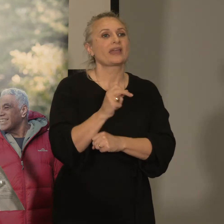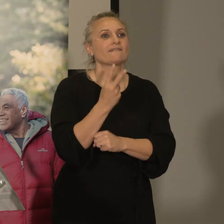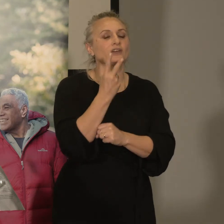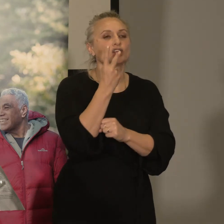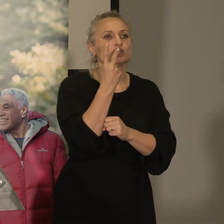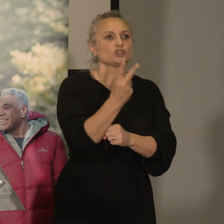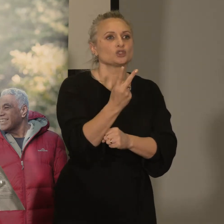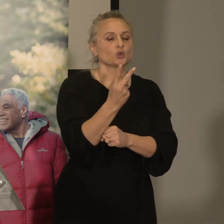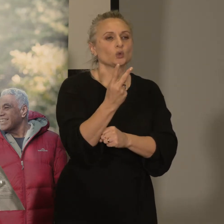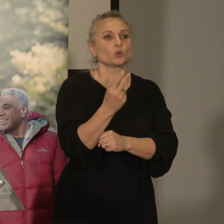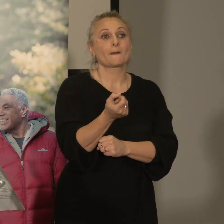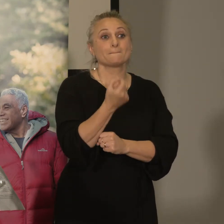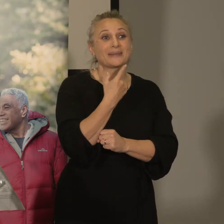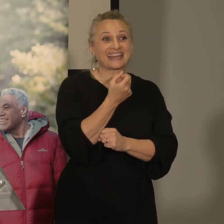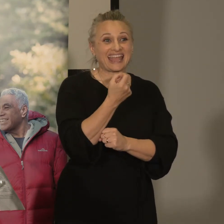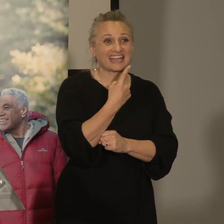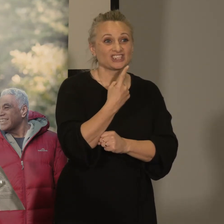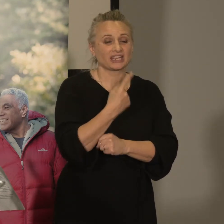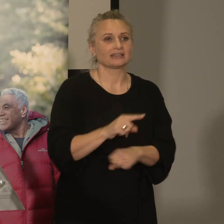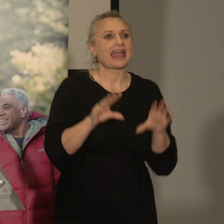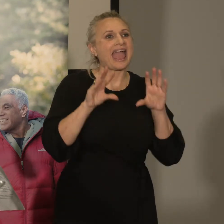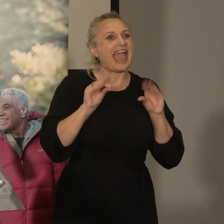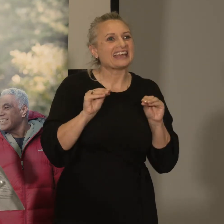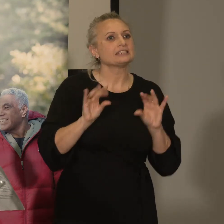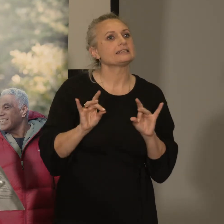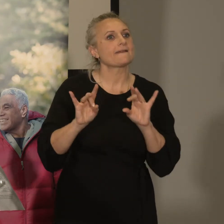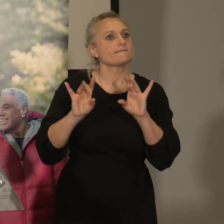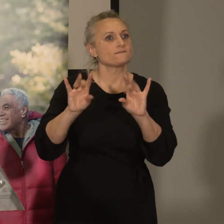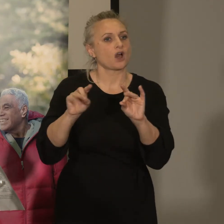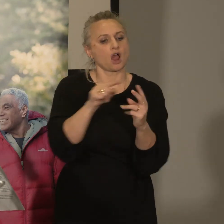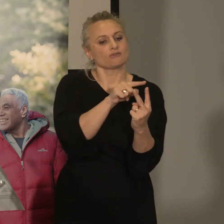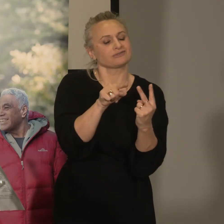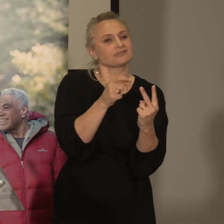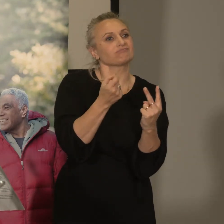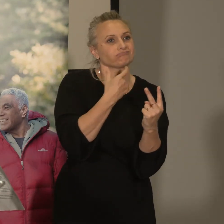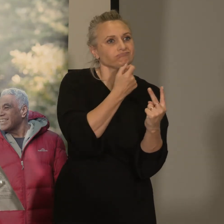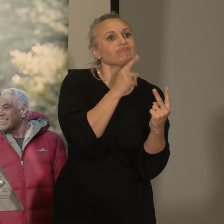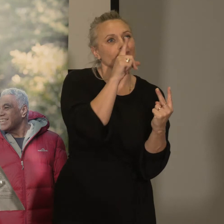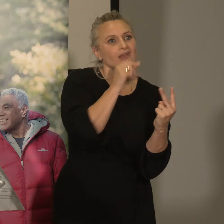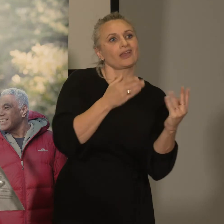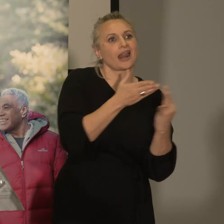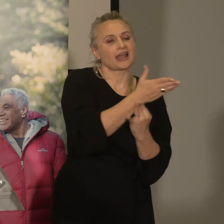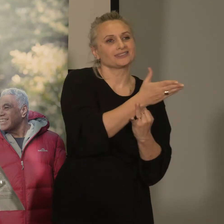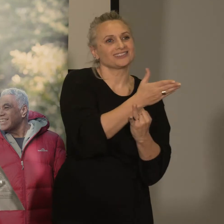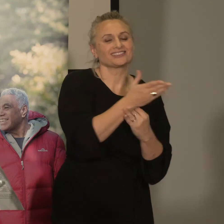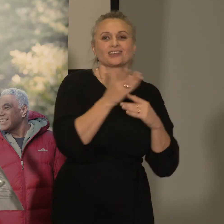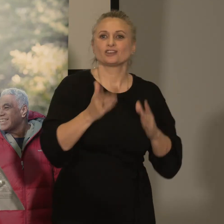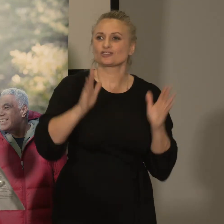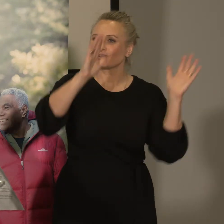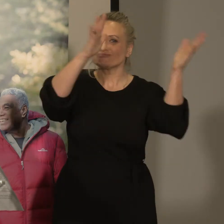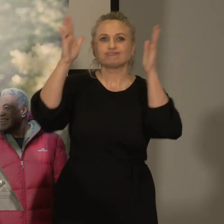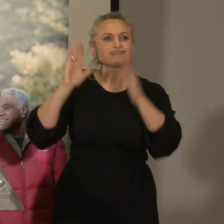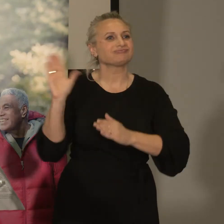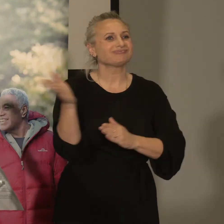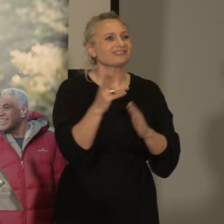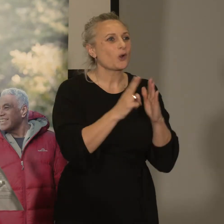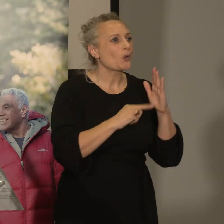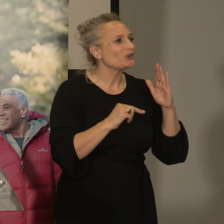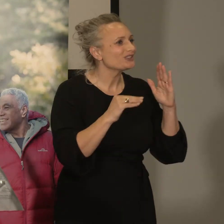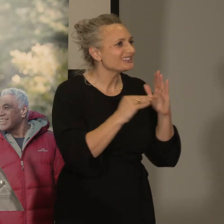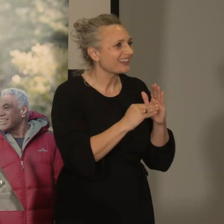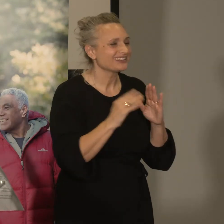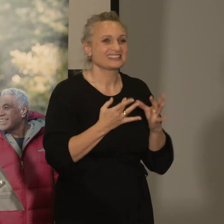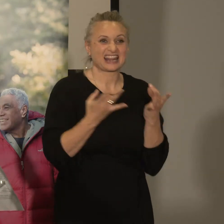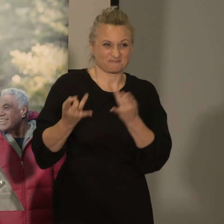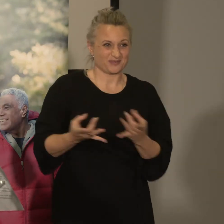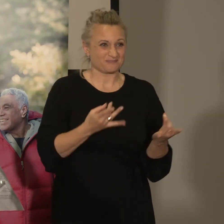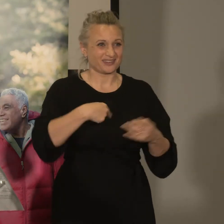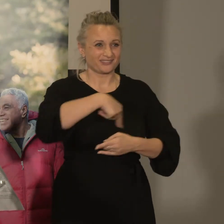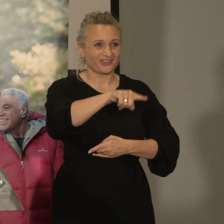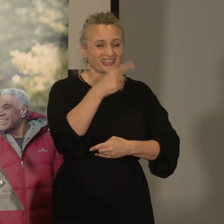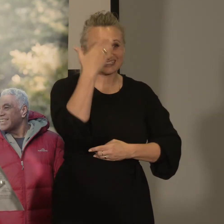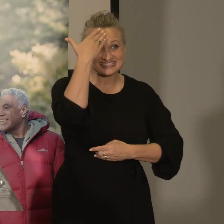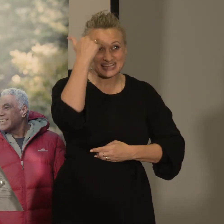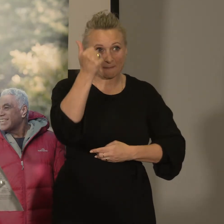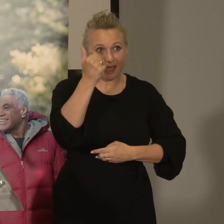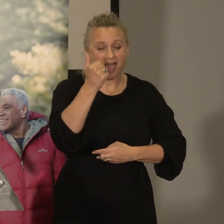which are available for those